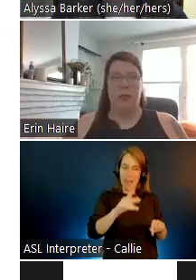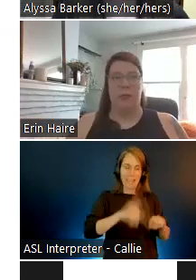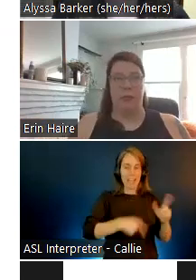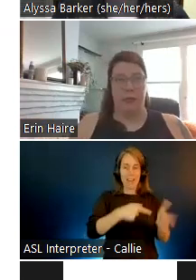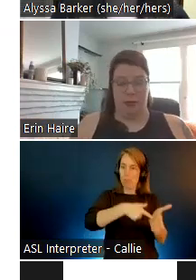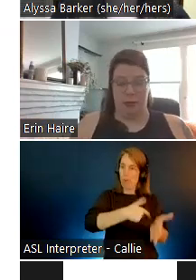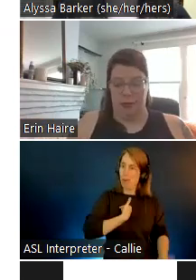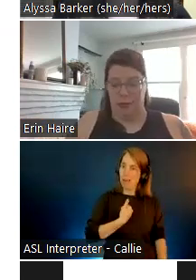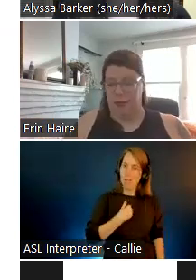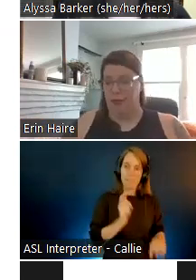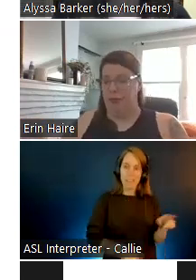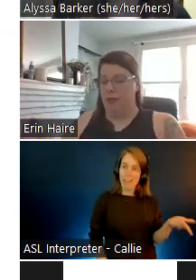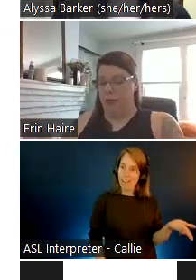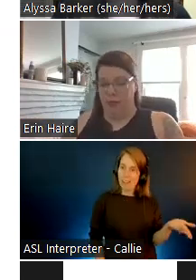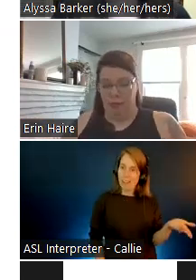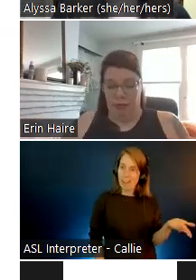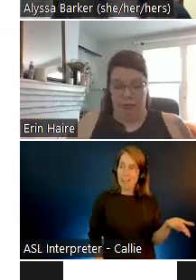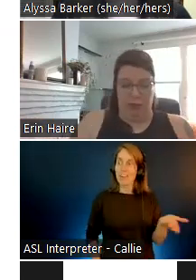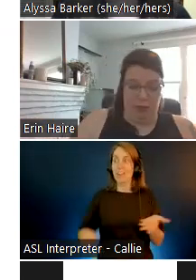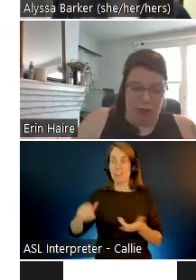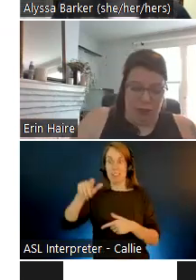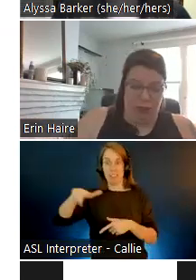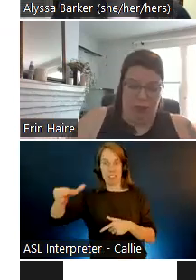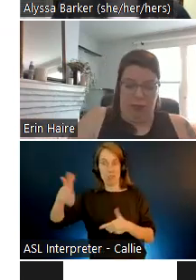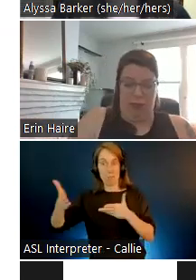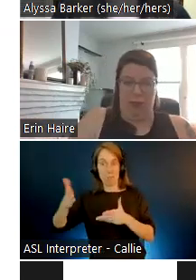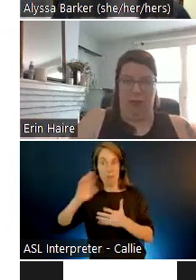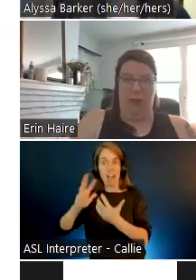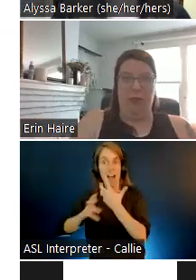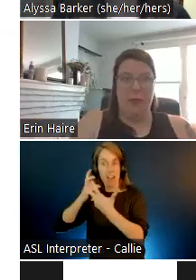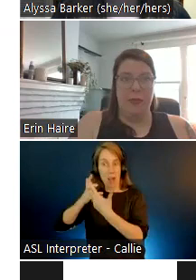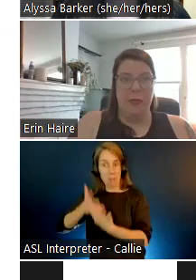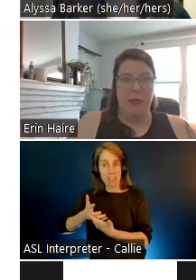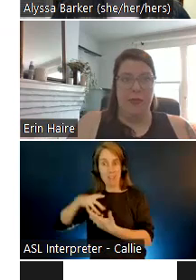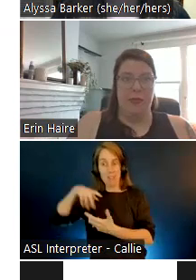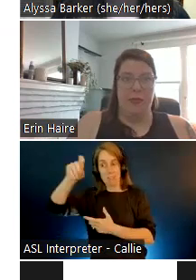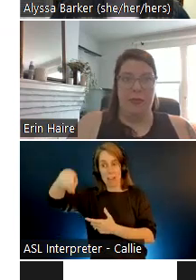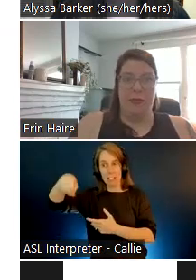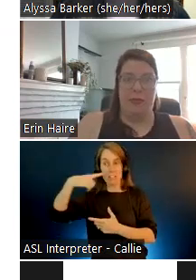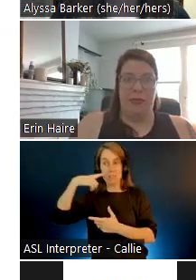a tenant in another place to do whatever needed to be done or let's say it's a prospective tenant